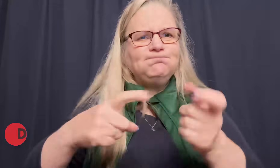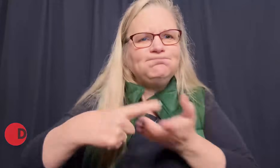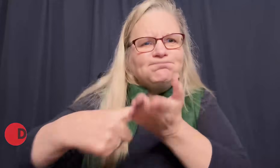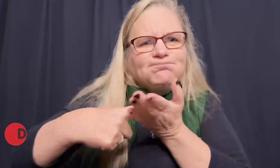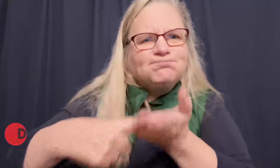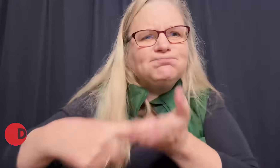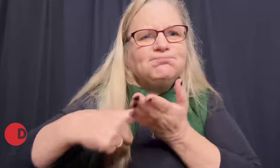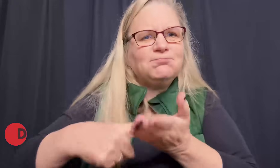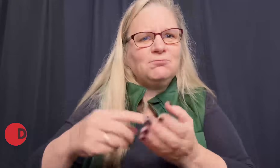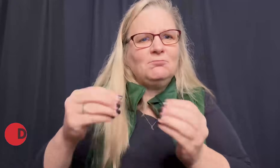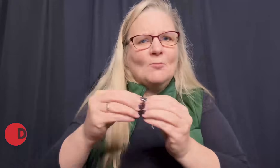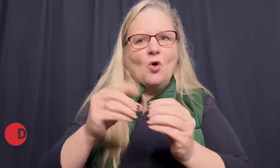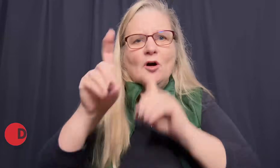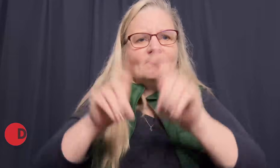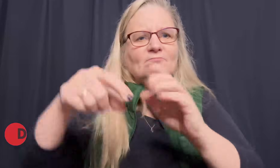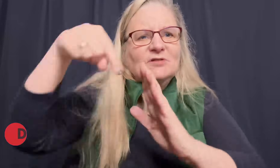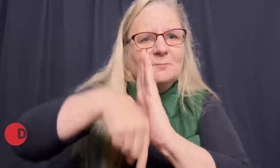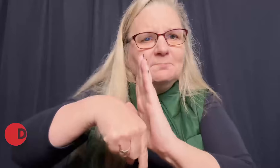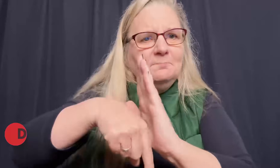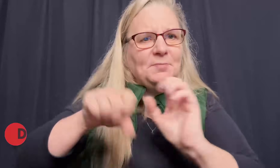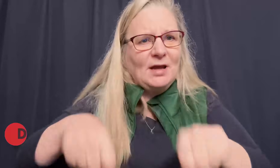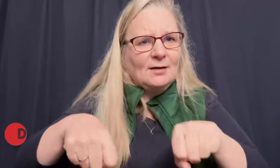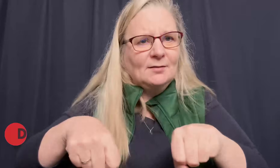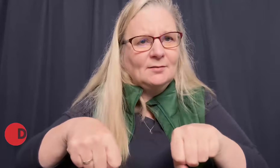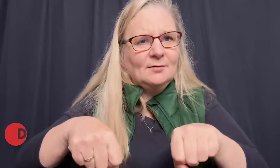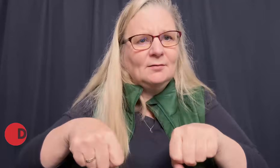discuss things in more detail, and ask deeper questions.